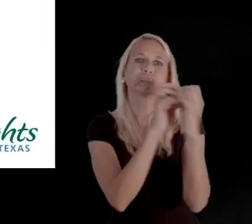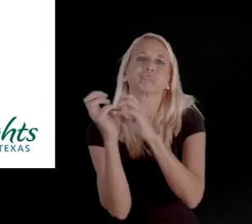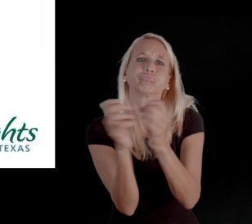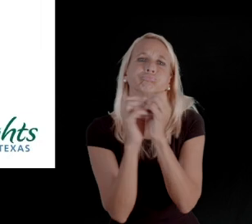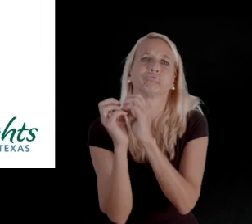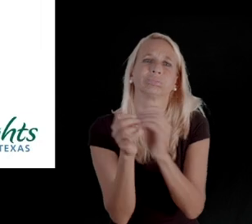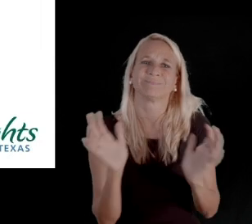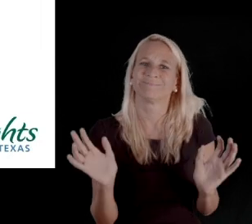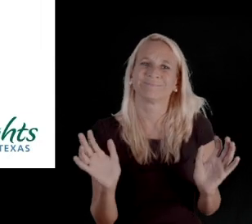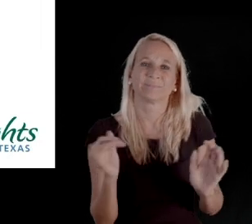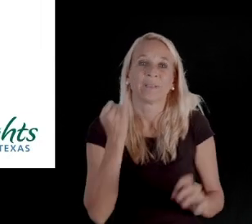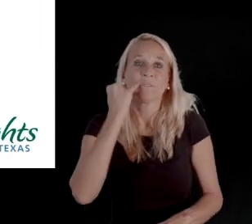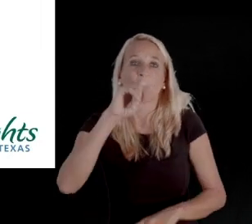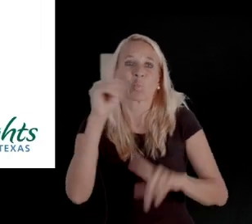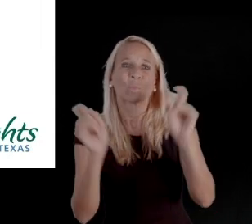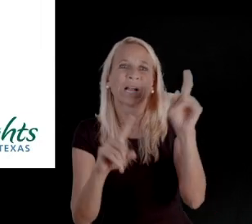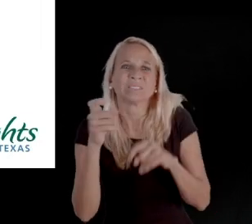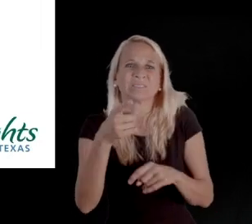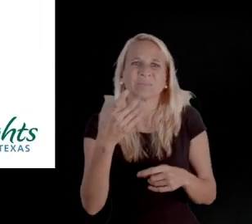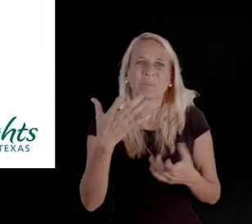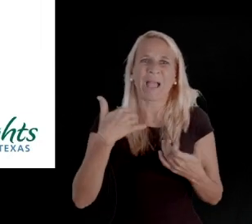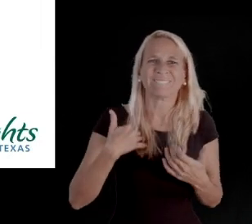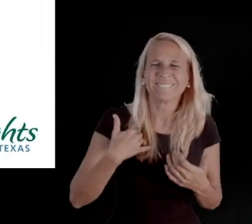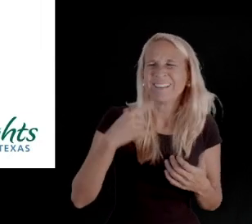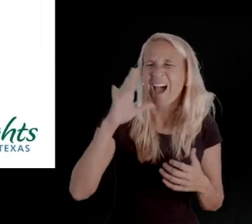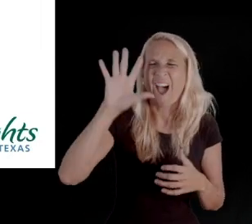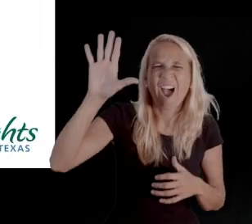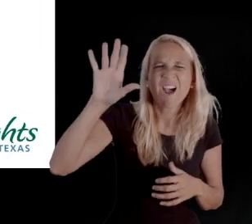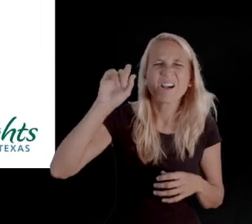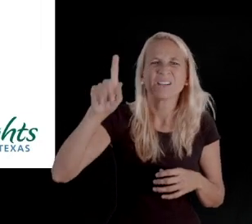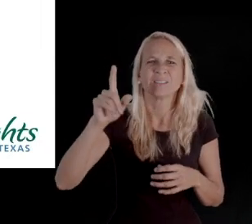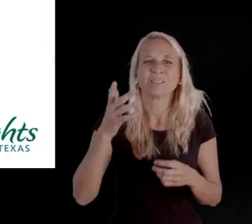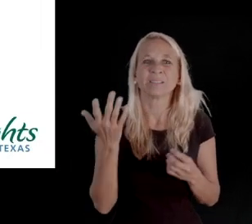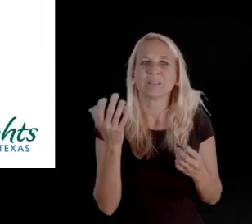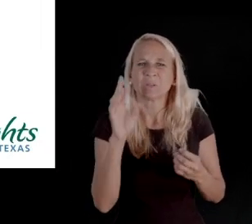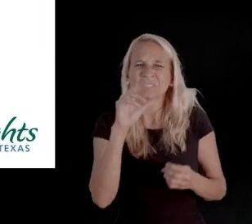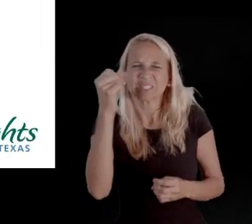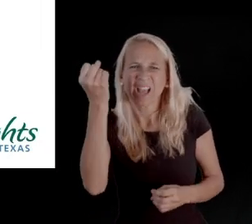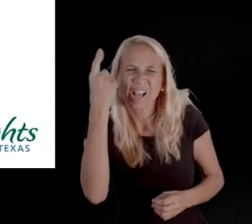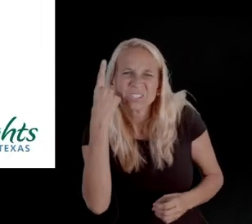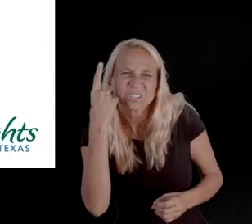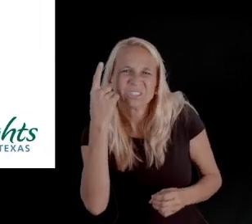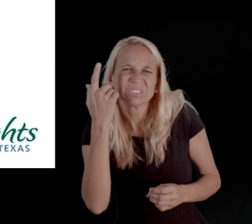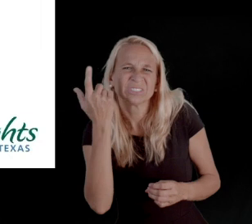have, it's not, doesn't feel necessarily as adversarial, especially if you're asking questions that you just don't